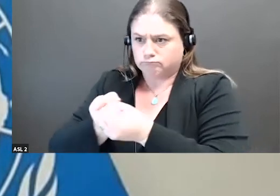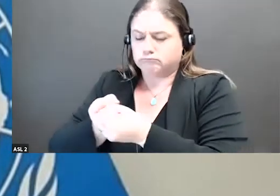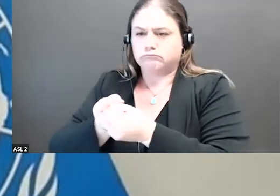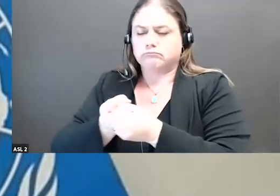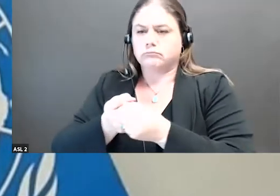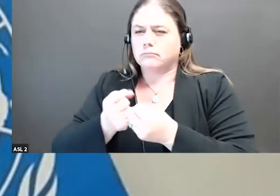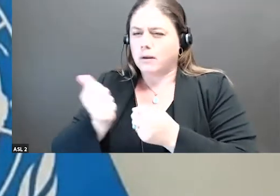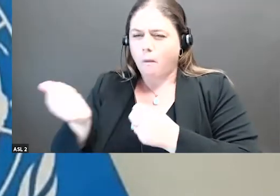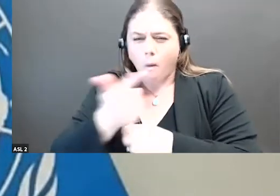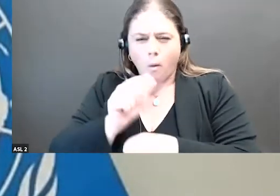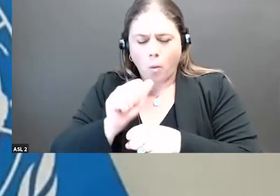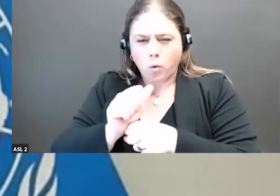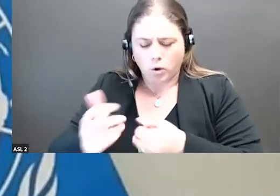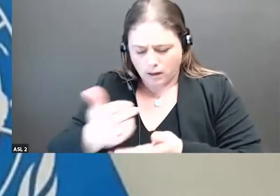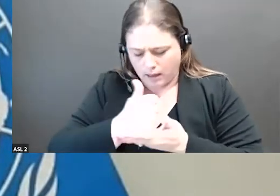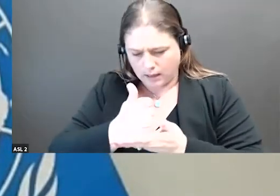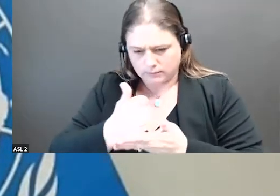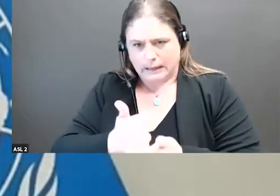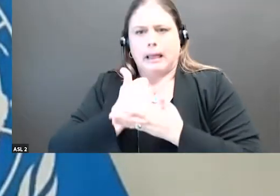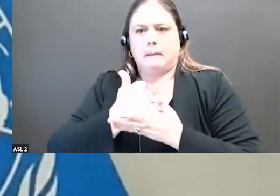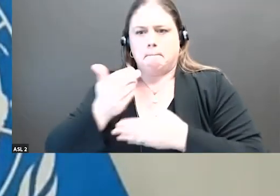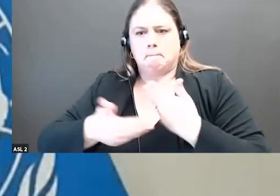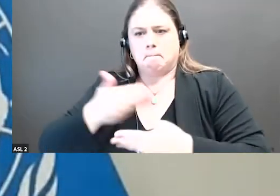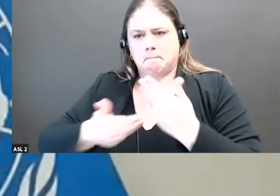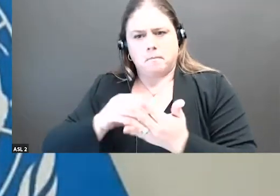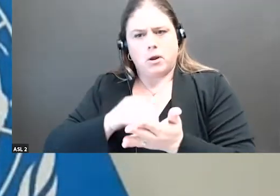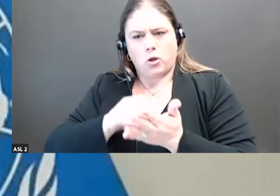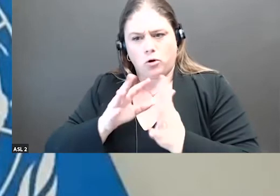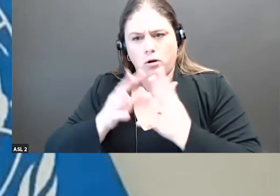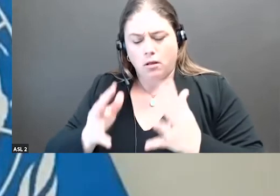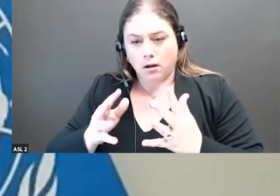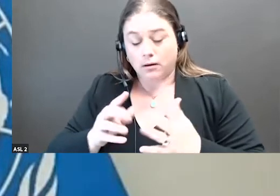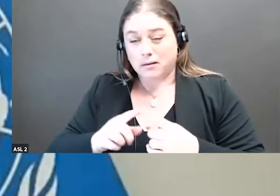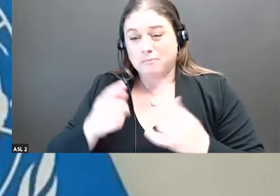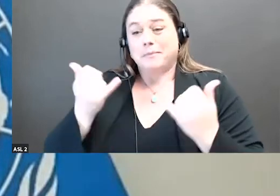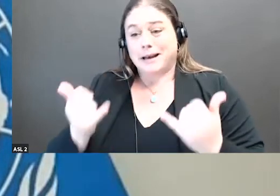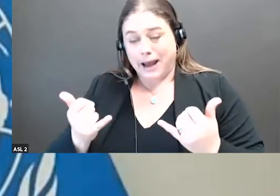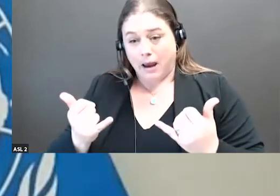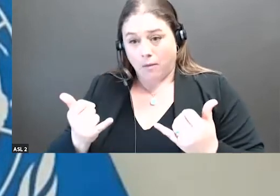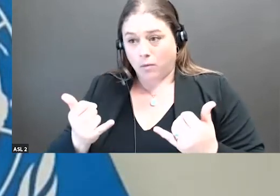But this conference is taking place in the context of an additional challenge, the COVID-19 pandemic.